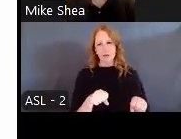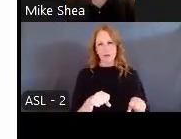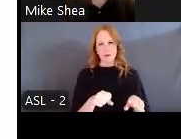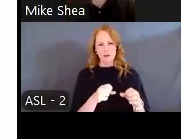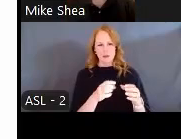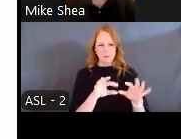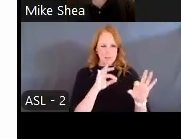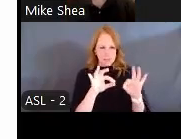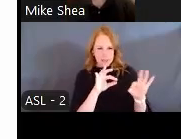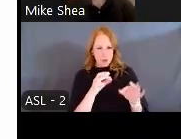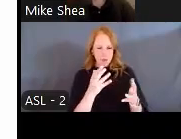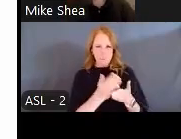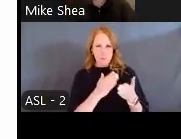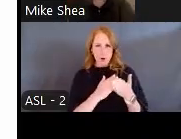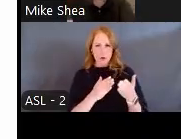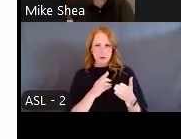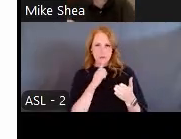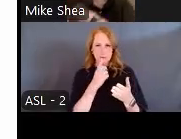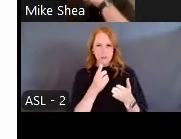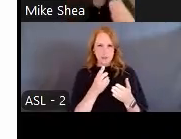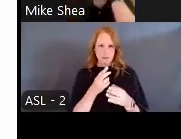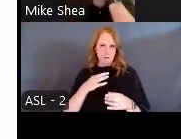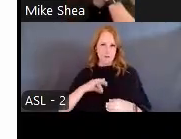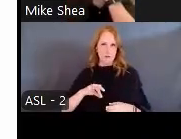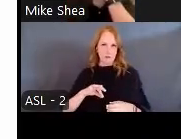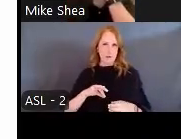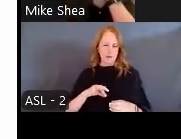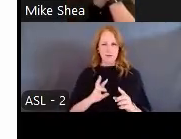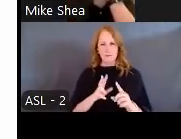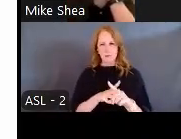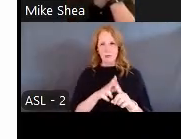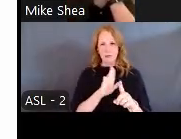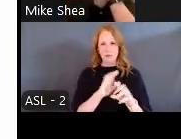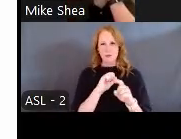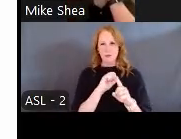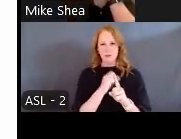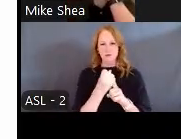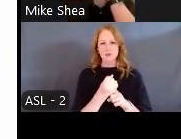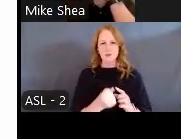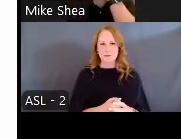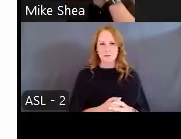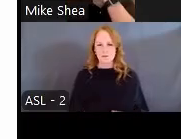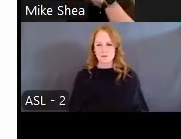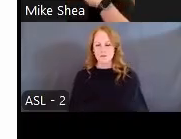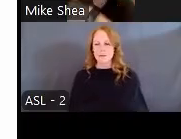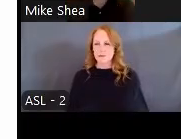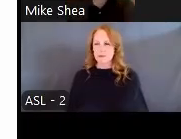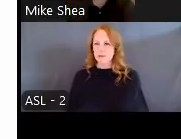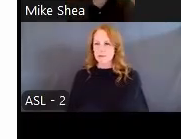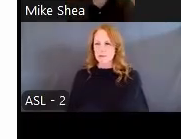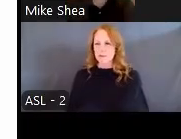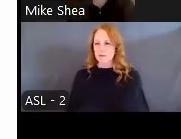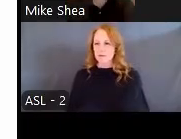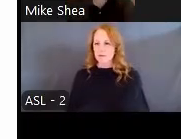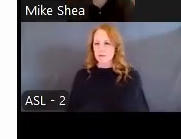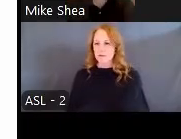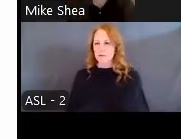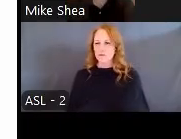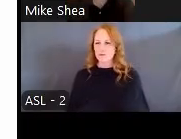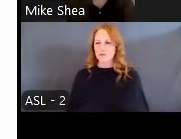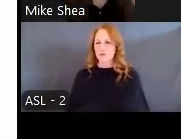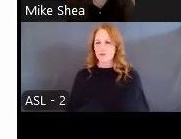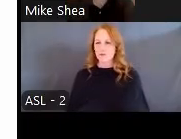and share what you think is actually useful um and applicable in your situation. Yeah.